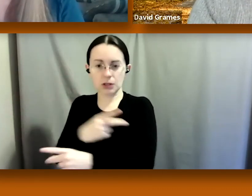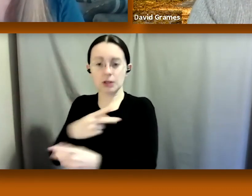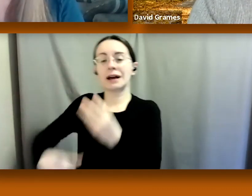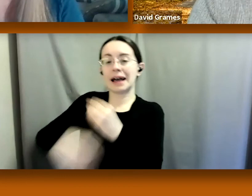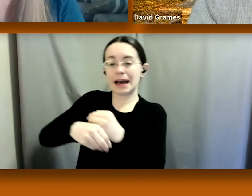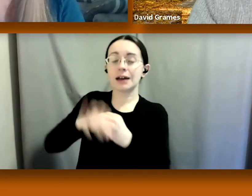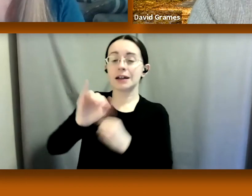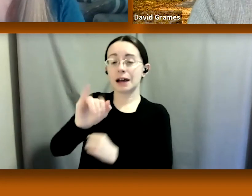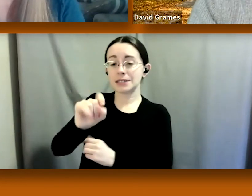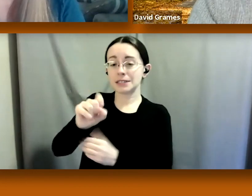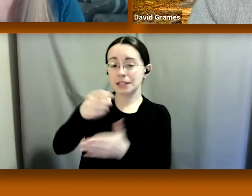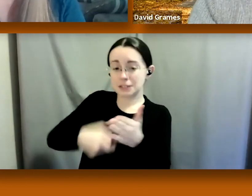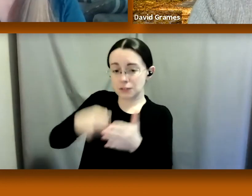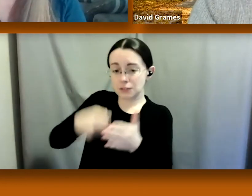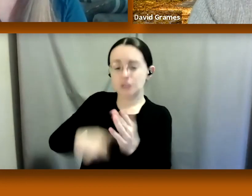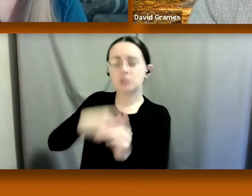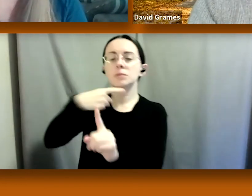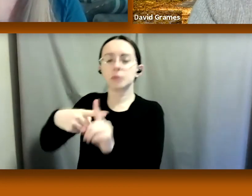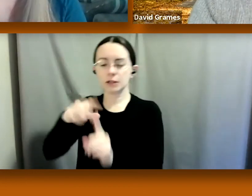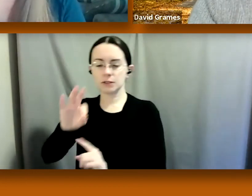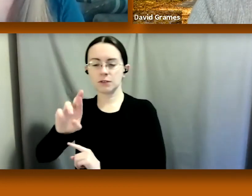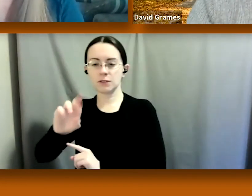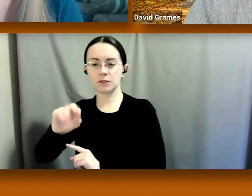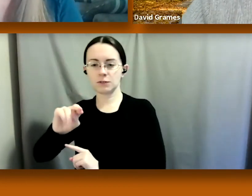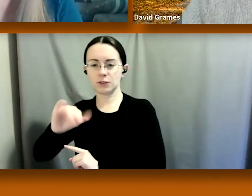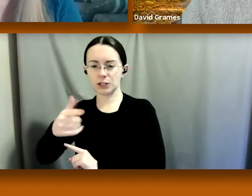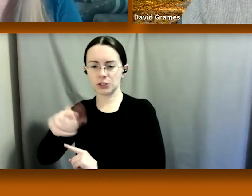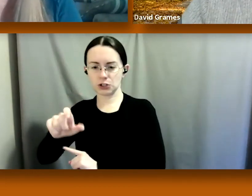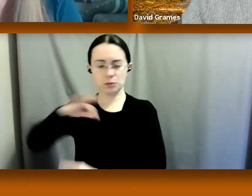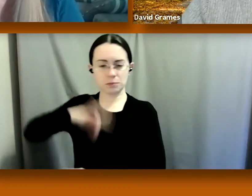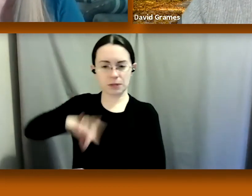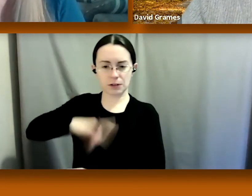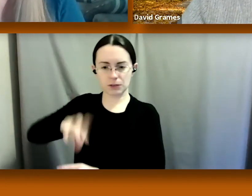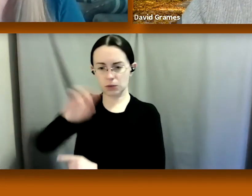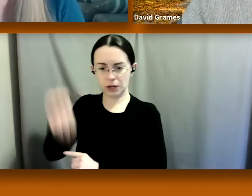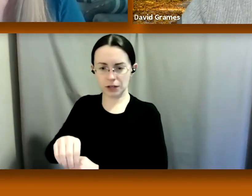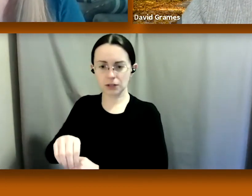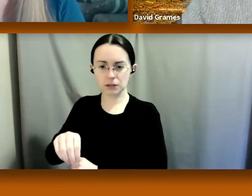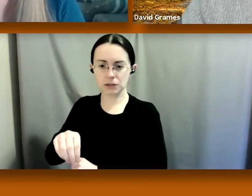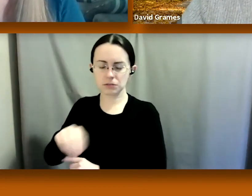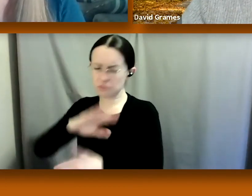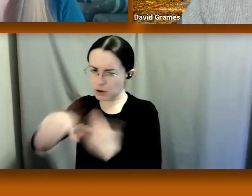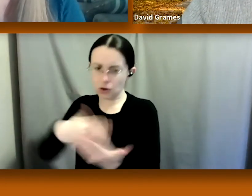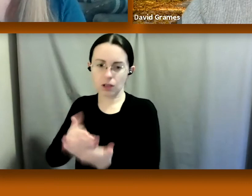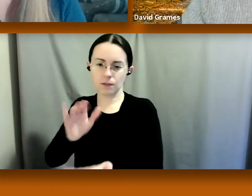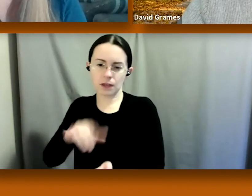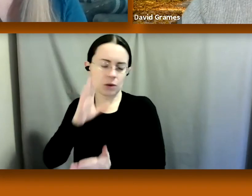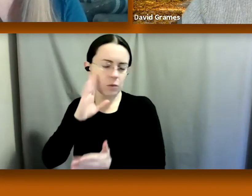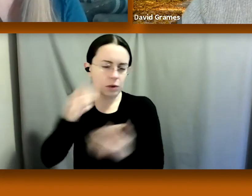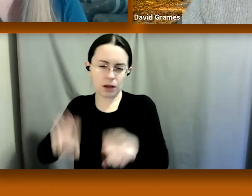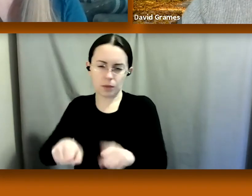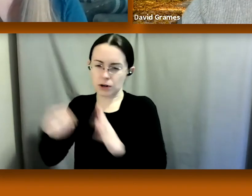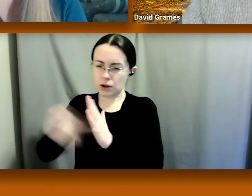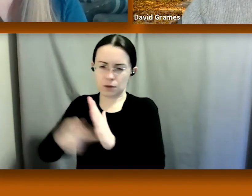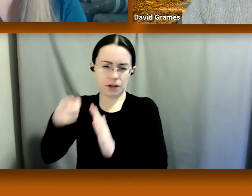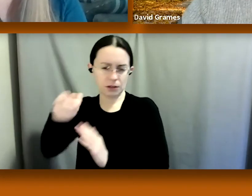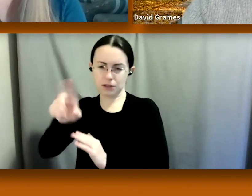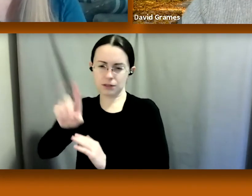based on the level of effort that you have in your budget. So, as far as calculations like that go, I wouldn't worry